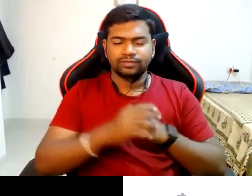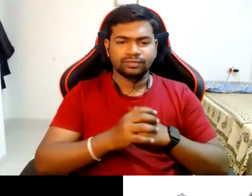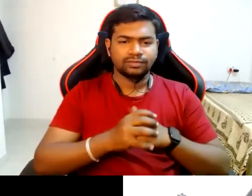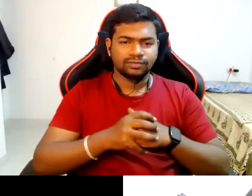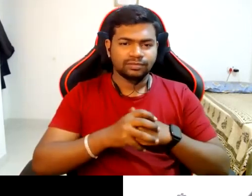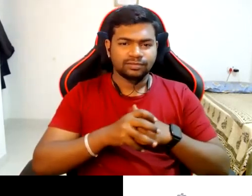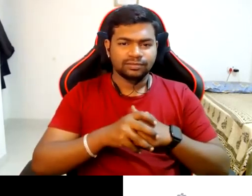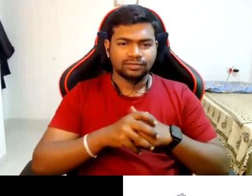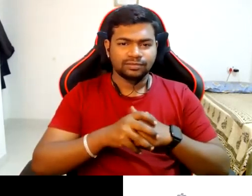So yeah.